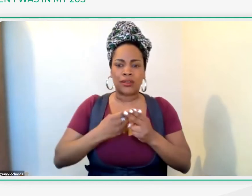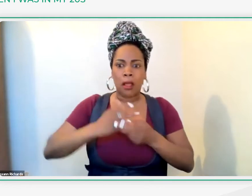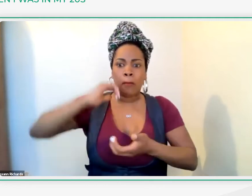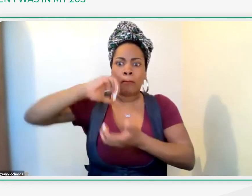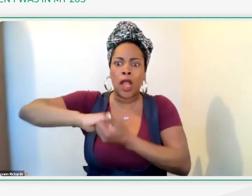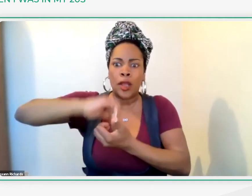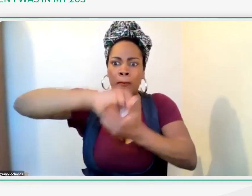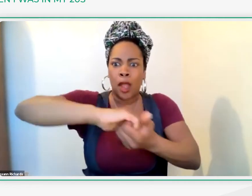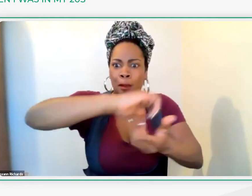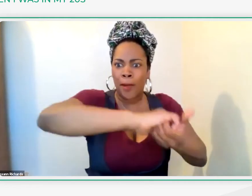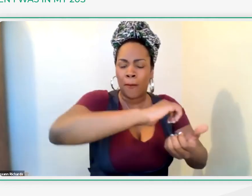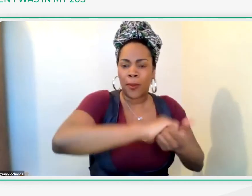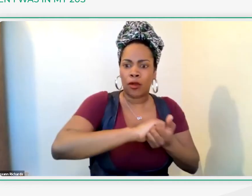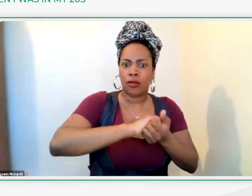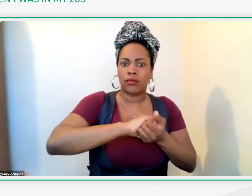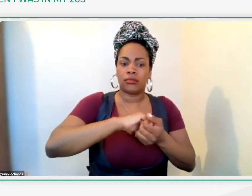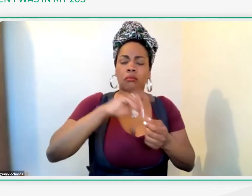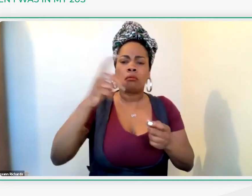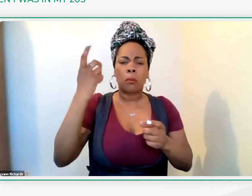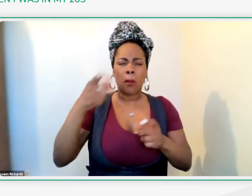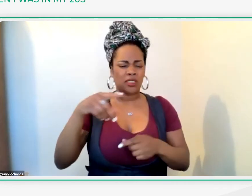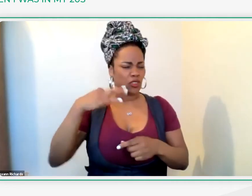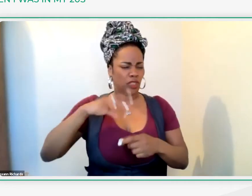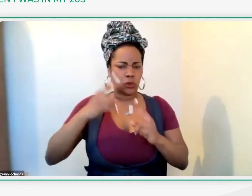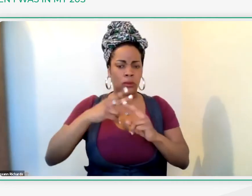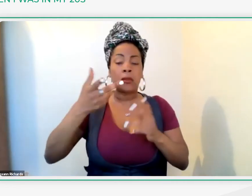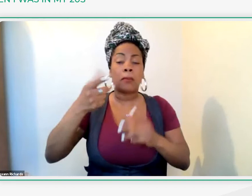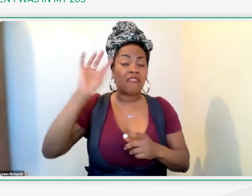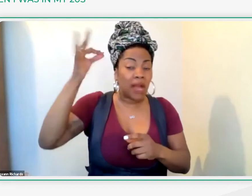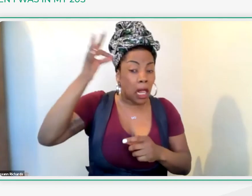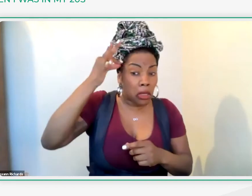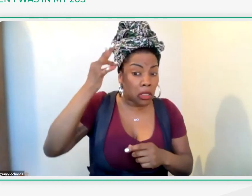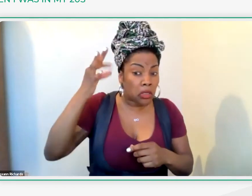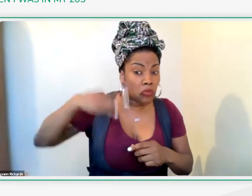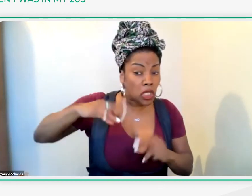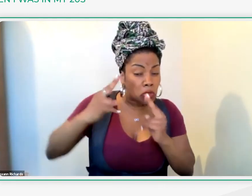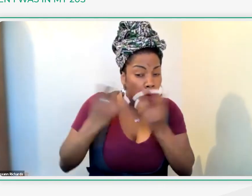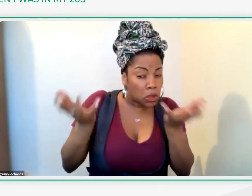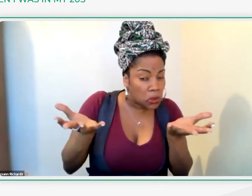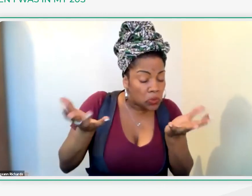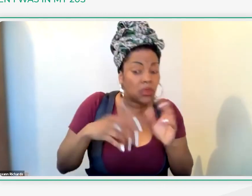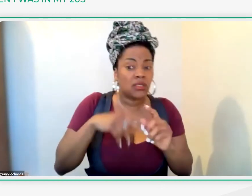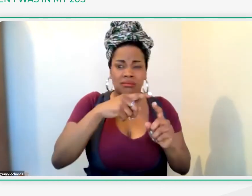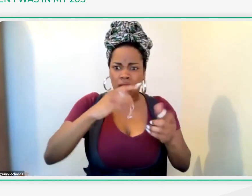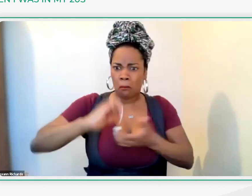National banks have the same benefits, but credit unions tend to partner with other federal